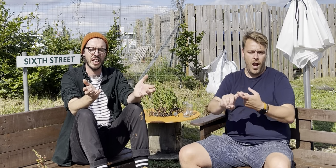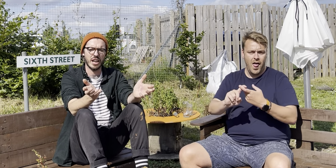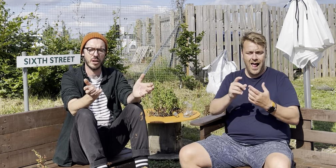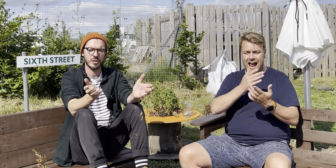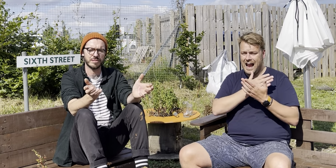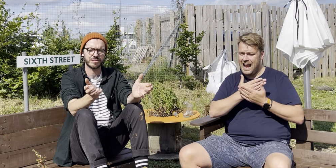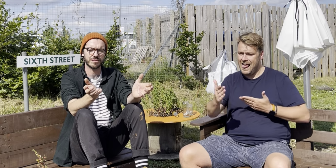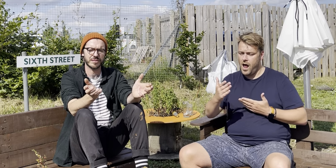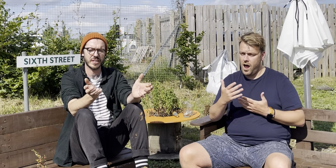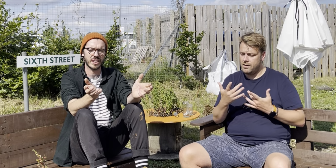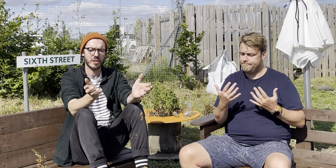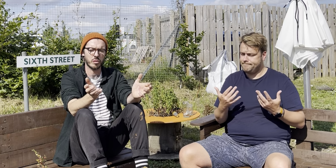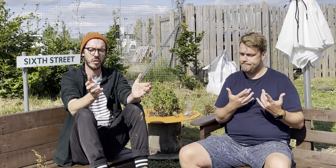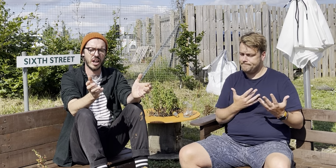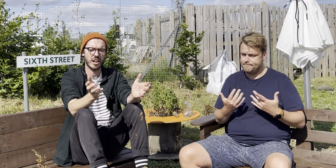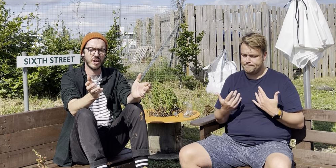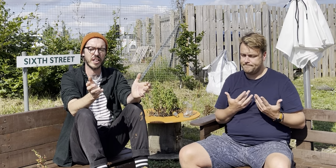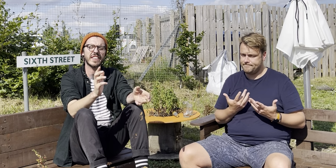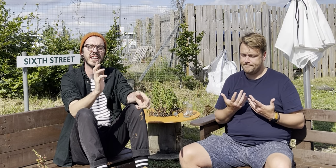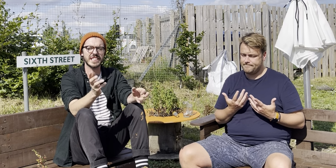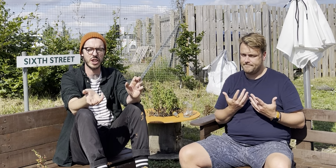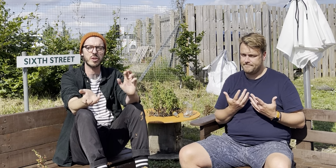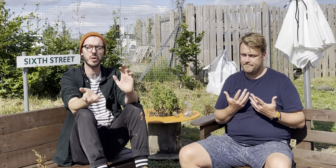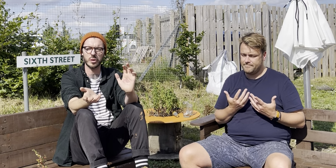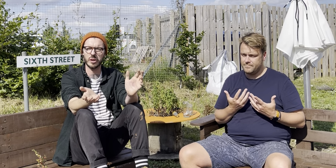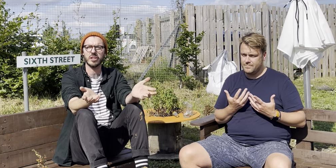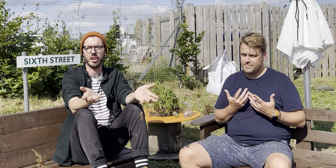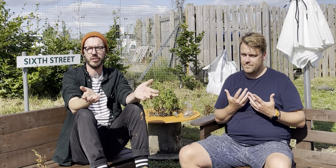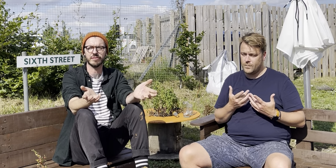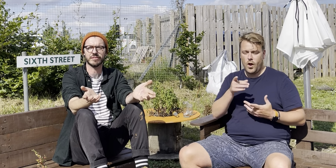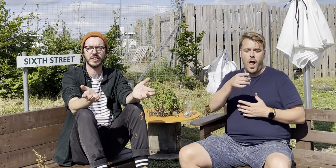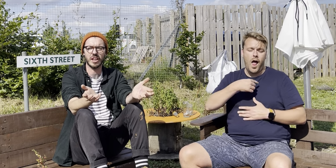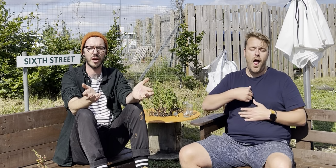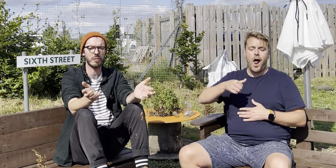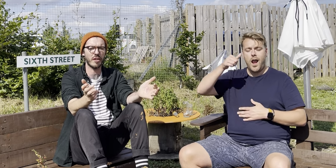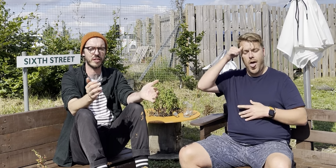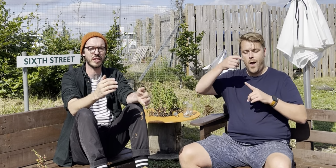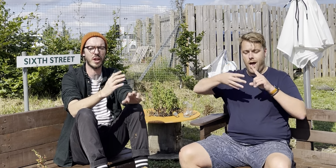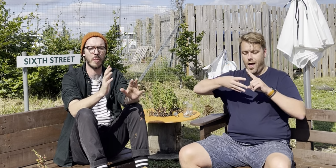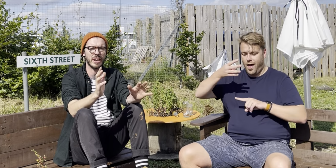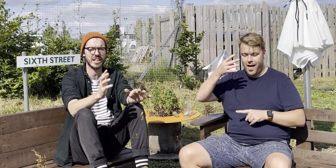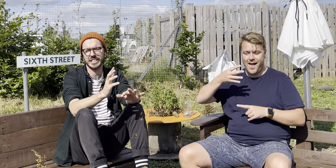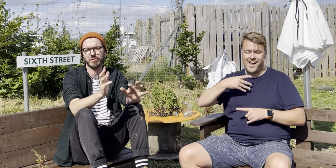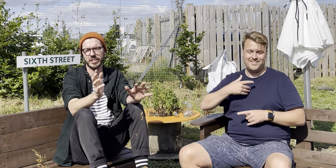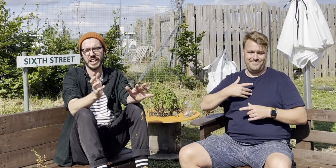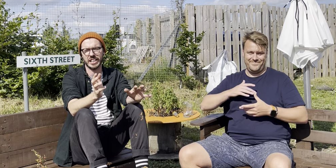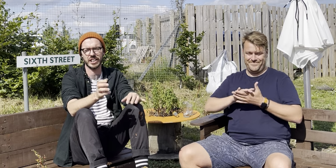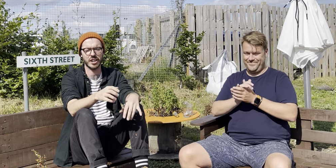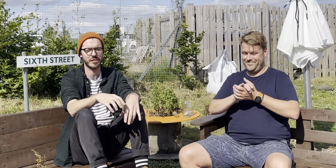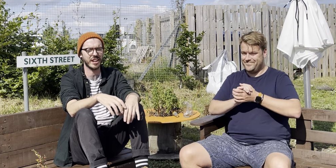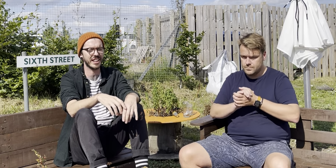um the things that you thought you knew um often appear differently you know and